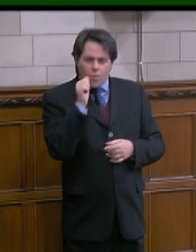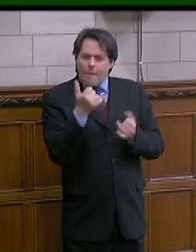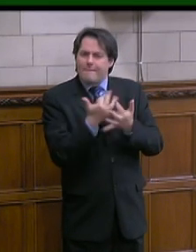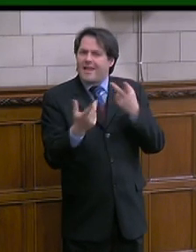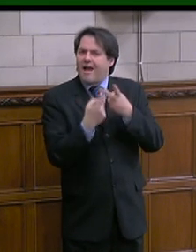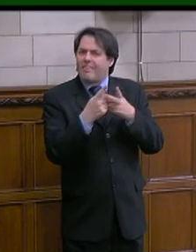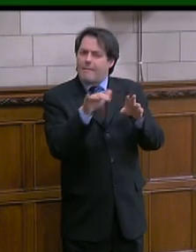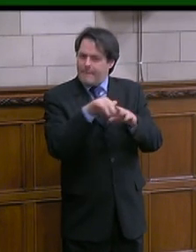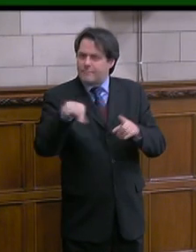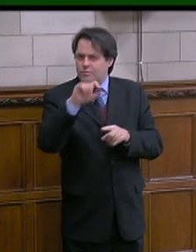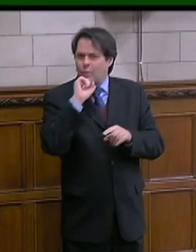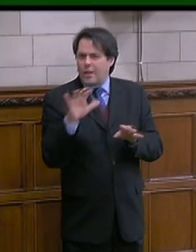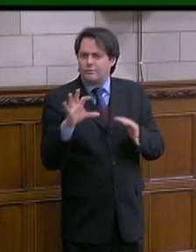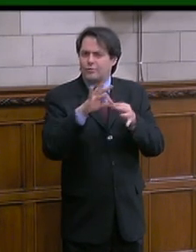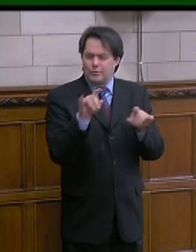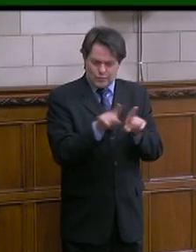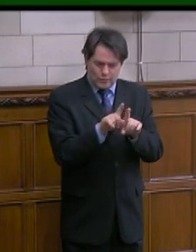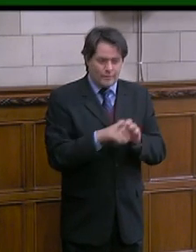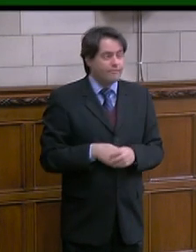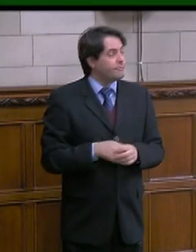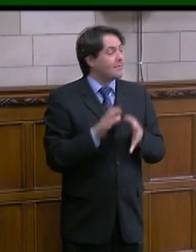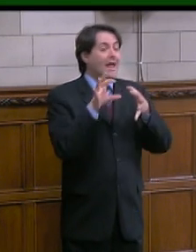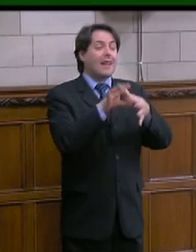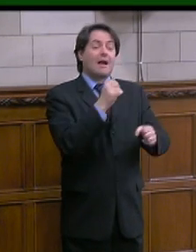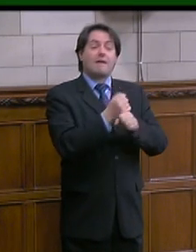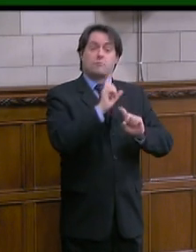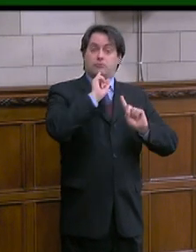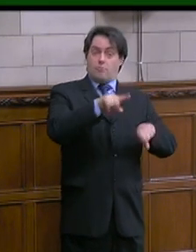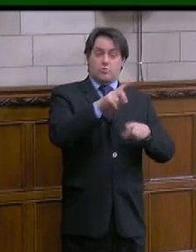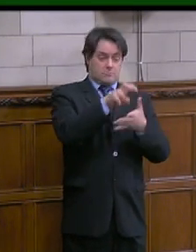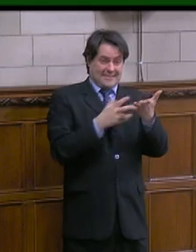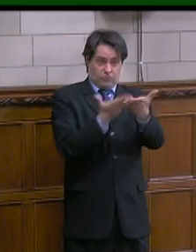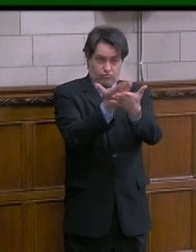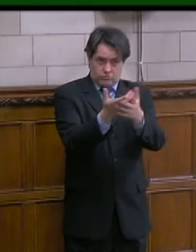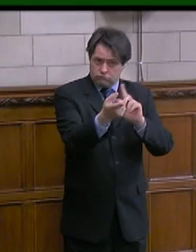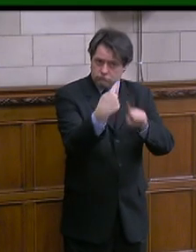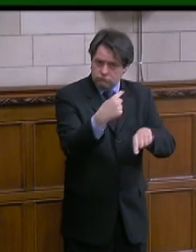me.